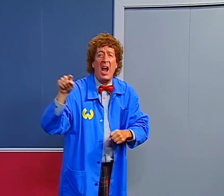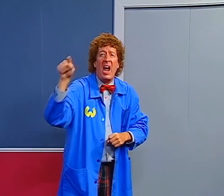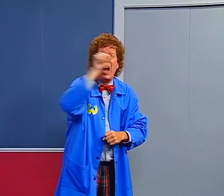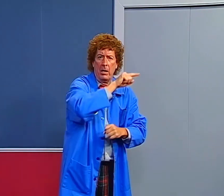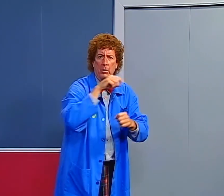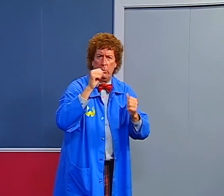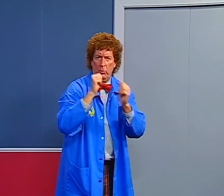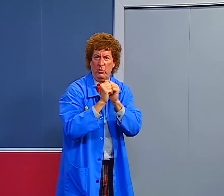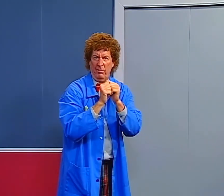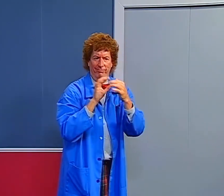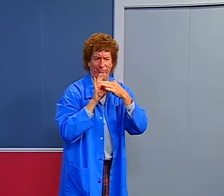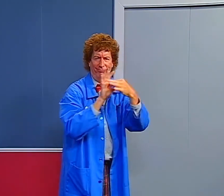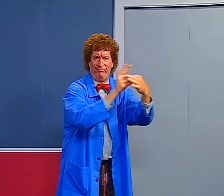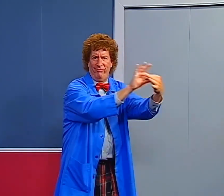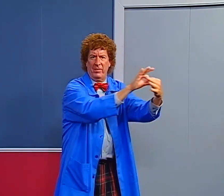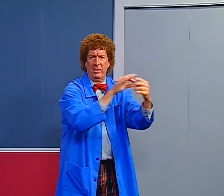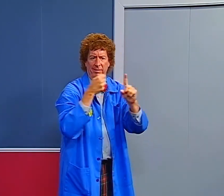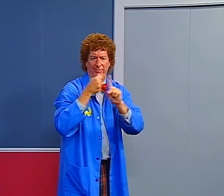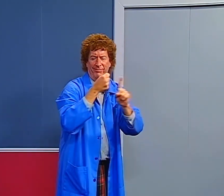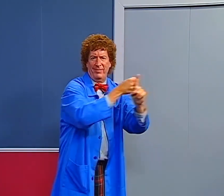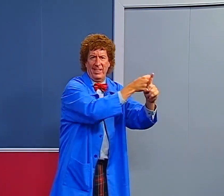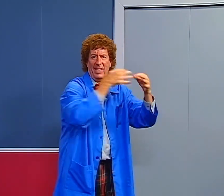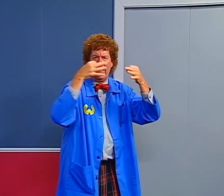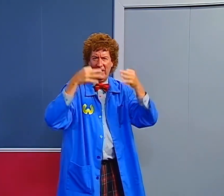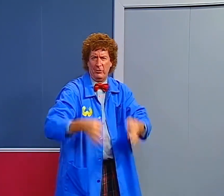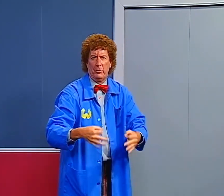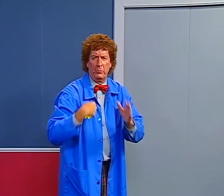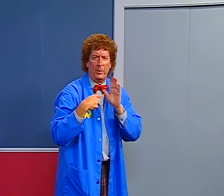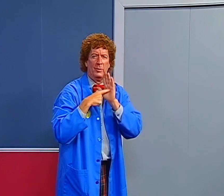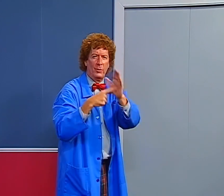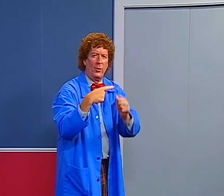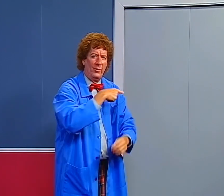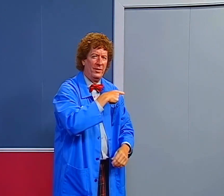TO SHOW YOU HOW THE DIFFERENT DECISIONS PEOPLE MAKE CAN AFFECT OTHER PEOPLE'S DECISIONS.